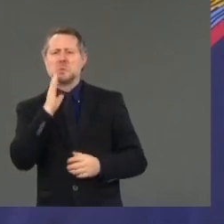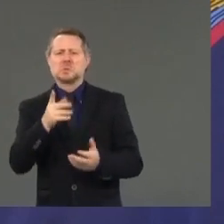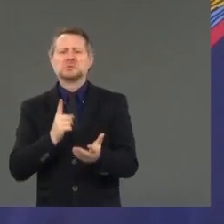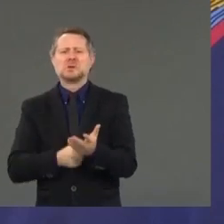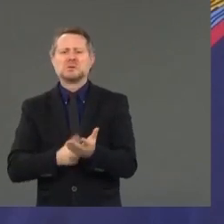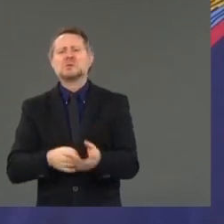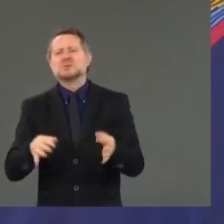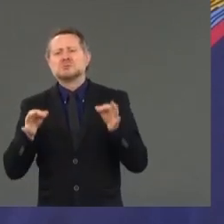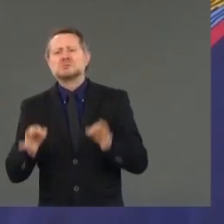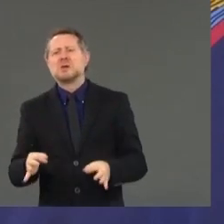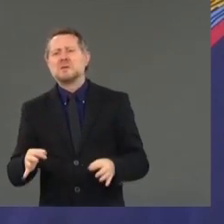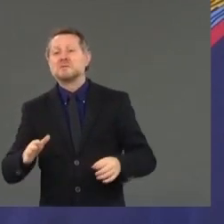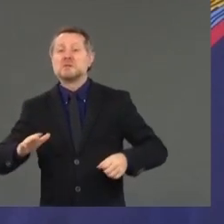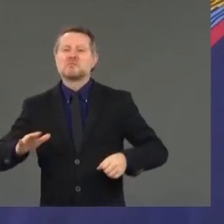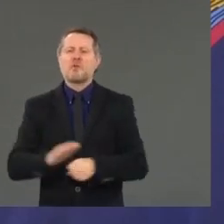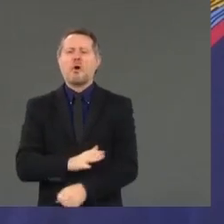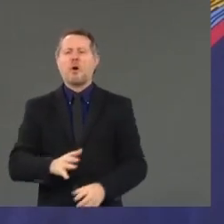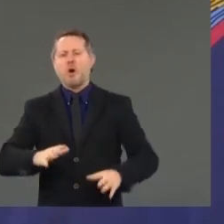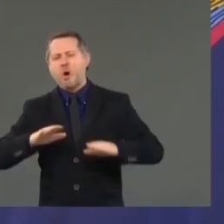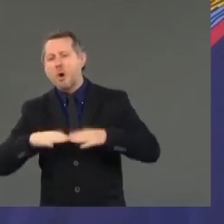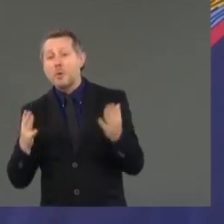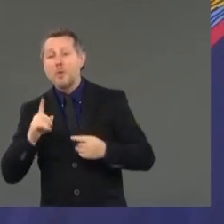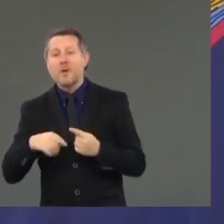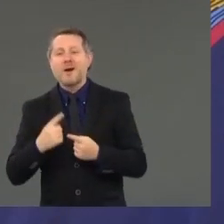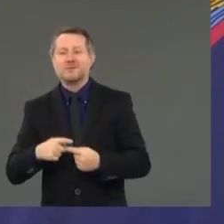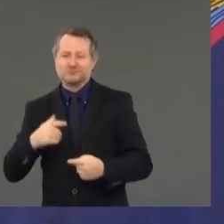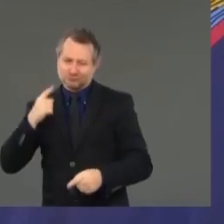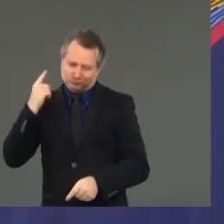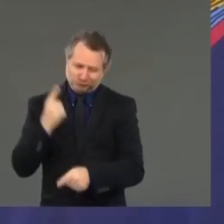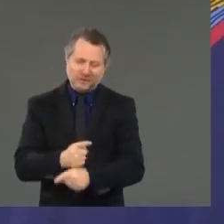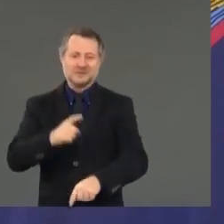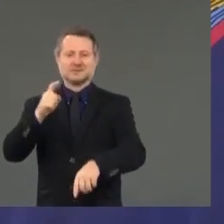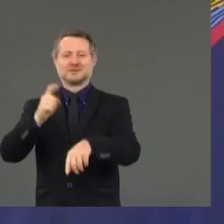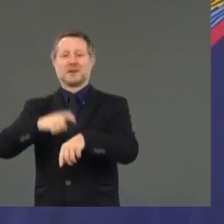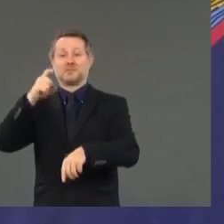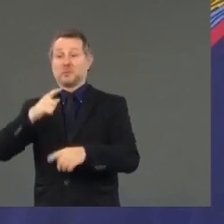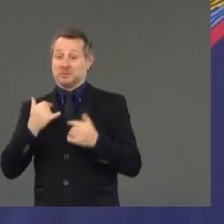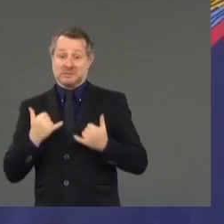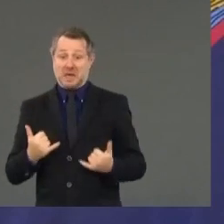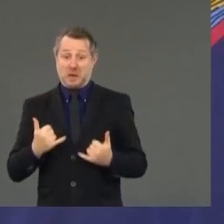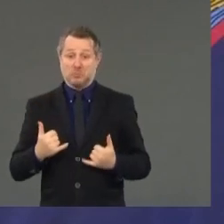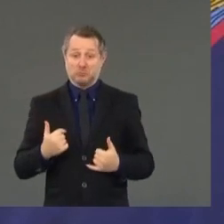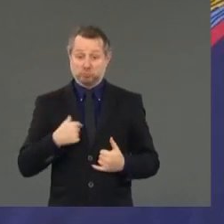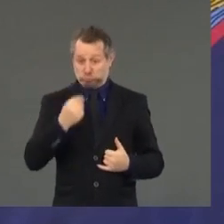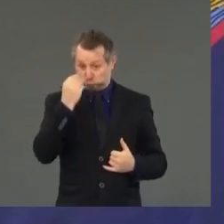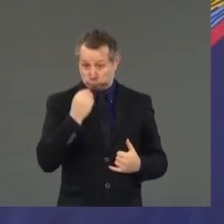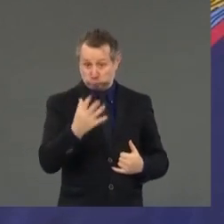WILL MAKE THE DECISION ON THE